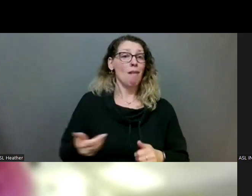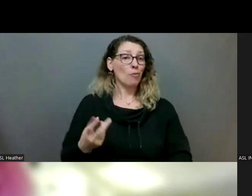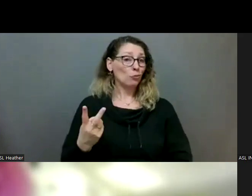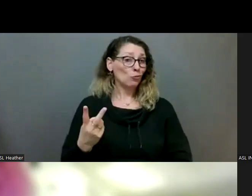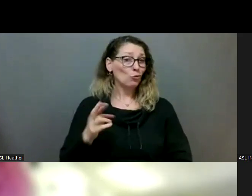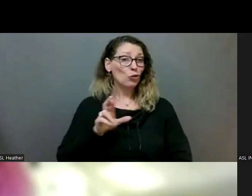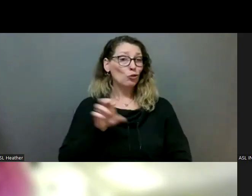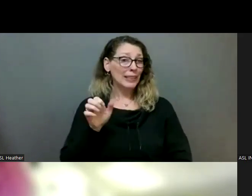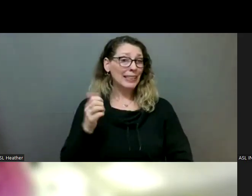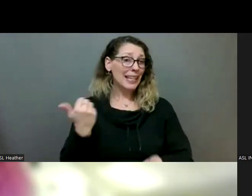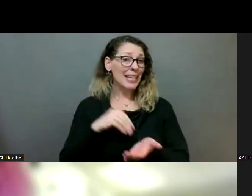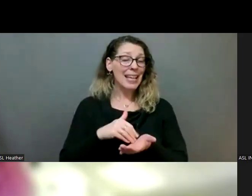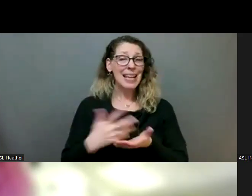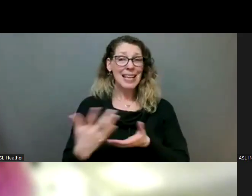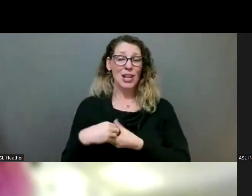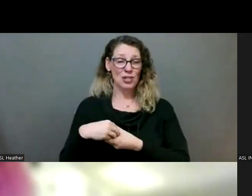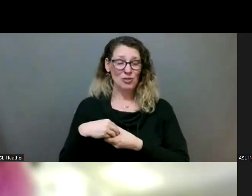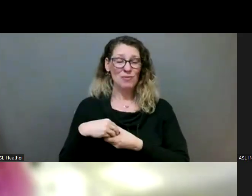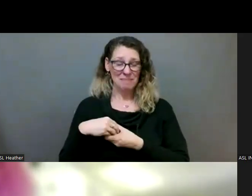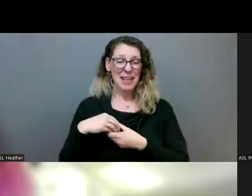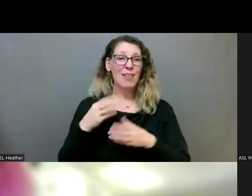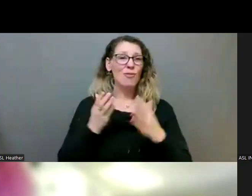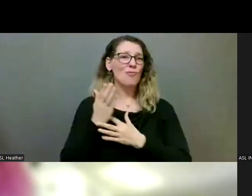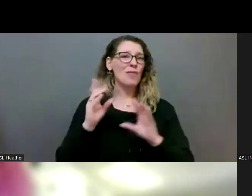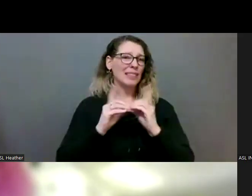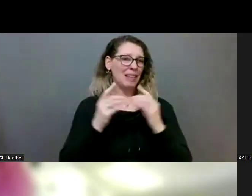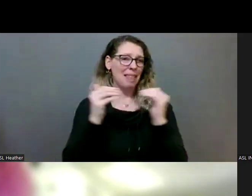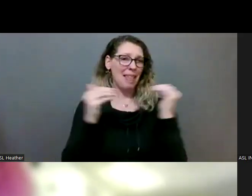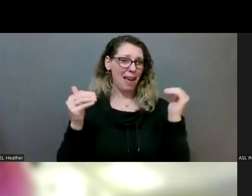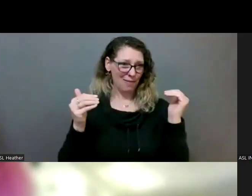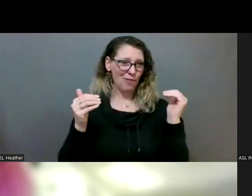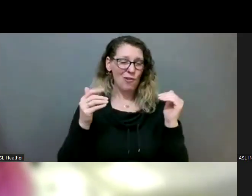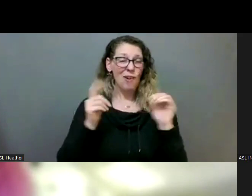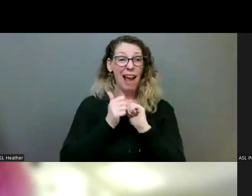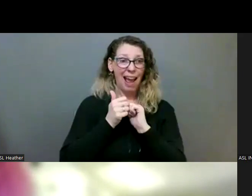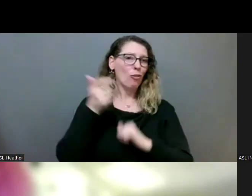specialists at the district level through our grant and they really were